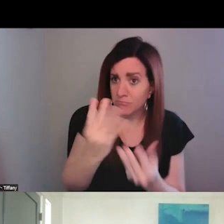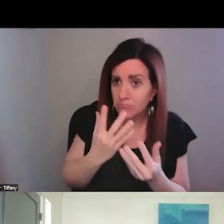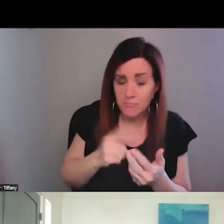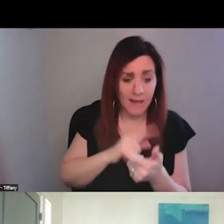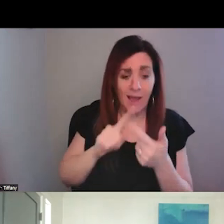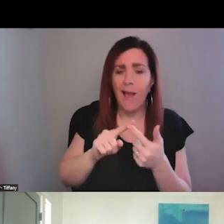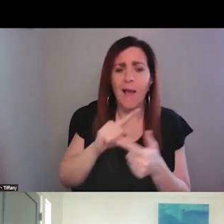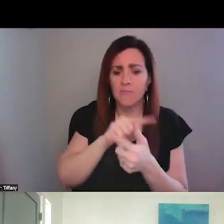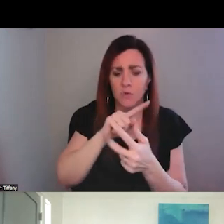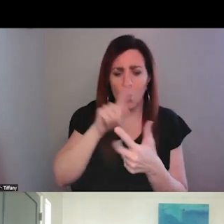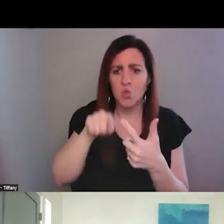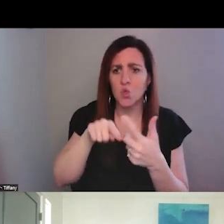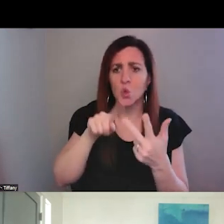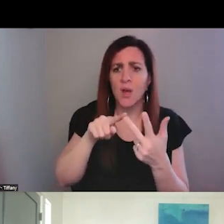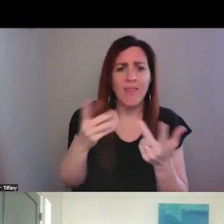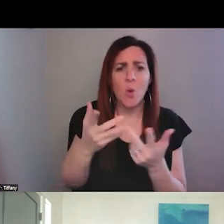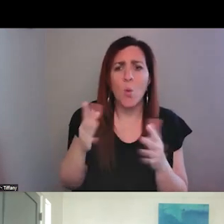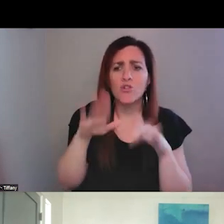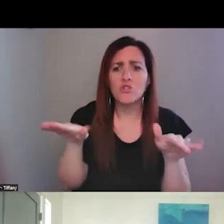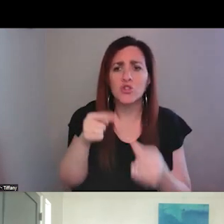WITH IN YOUR ER WHEN IT COMES TO BEHAVIORAL HEALTH?